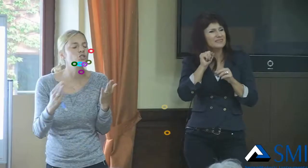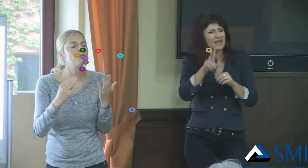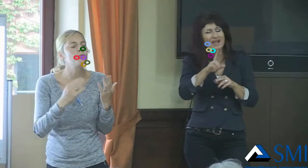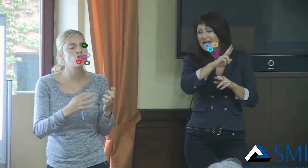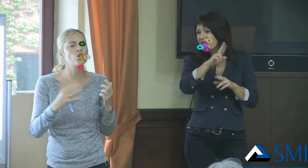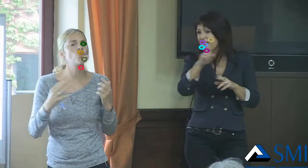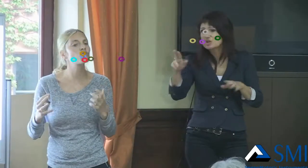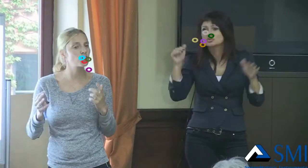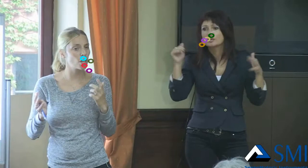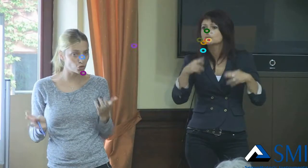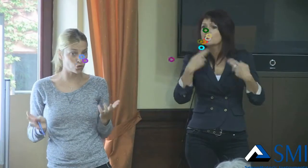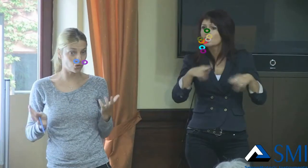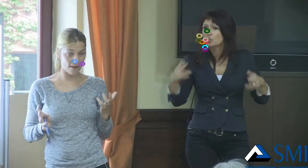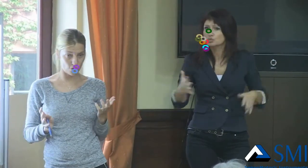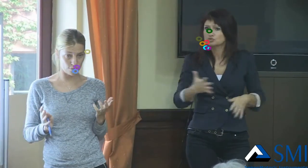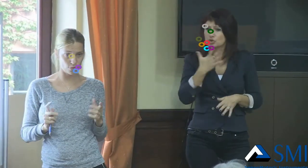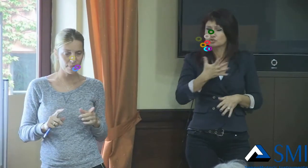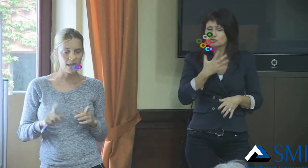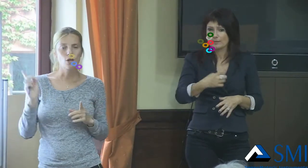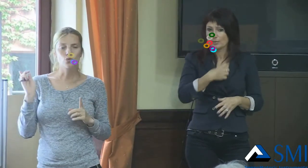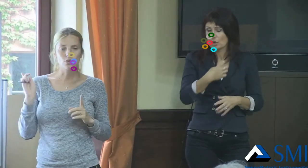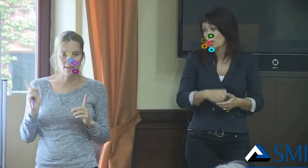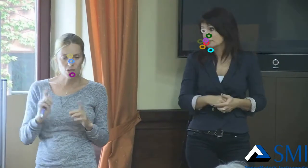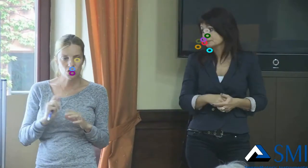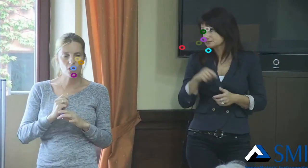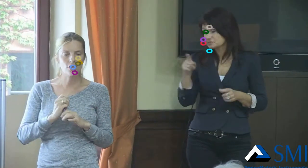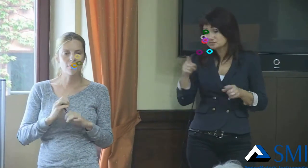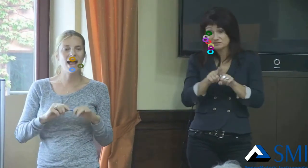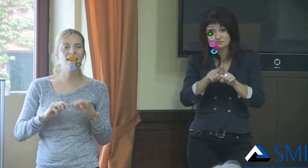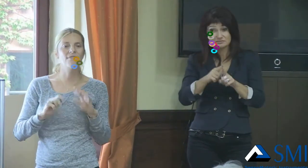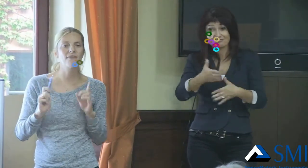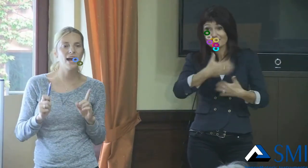Subject marked by dark orchid colour stood out like a sore thumb.